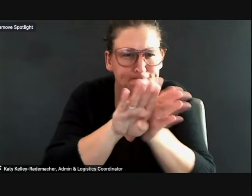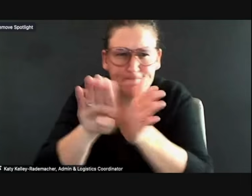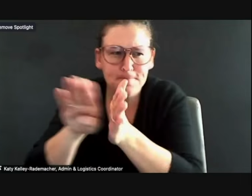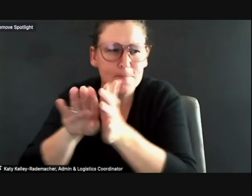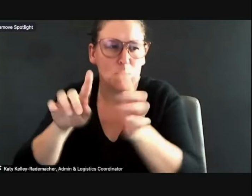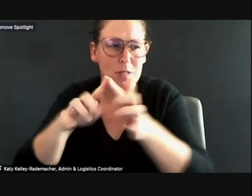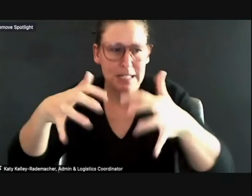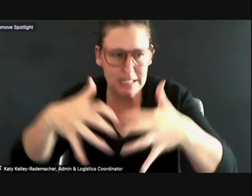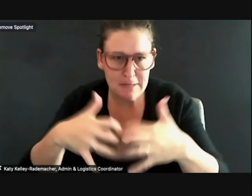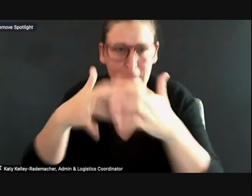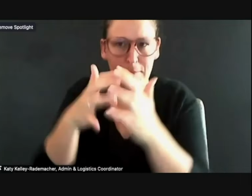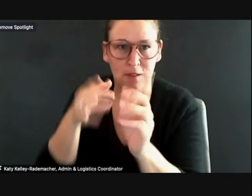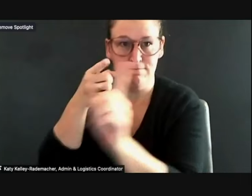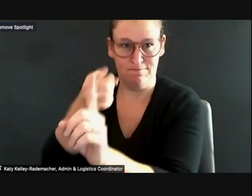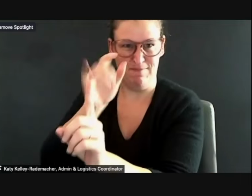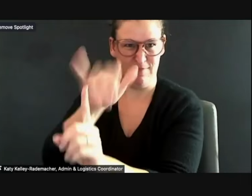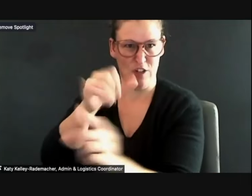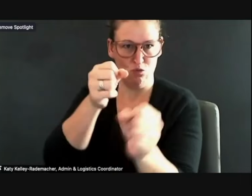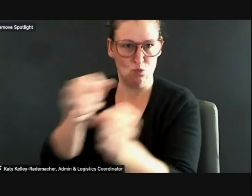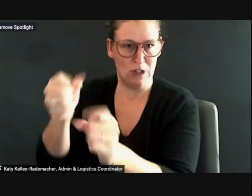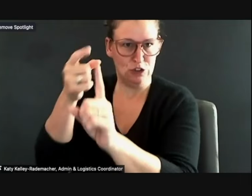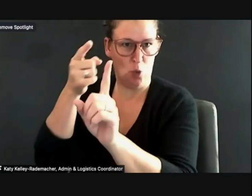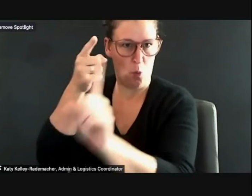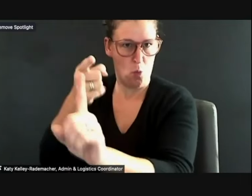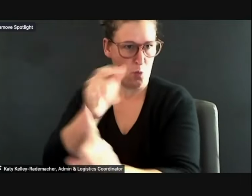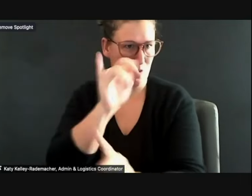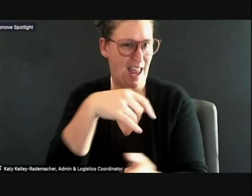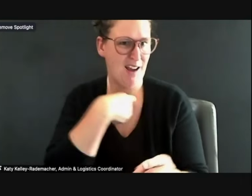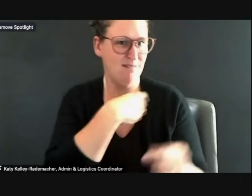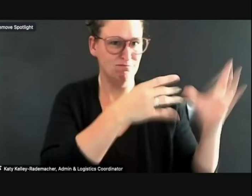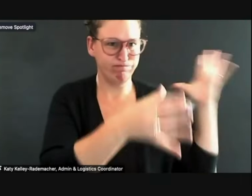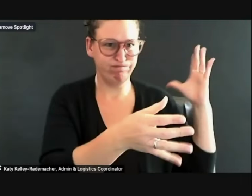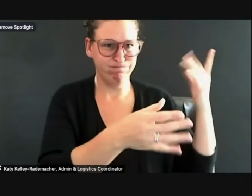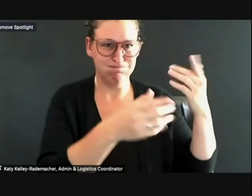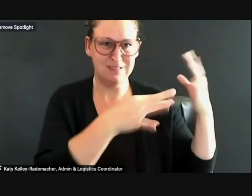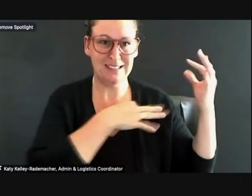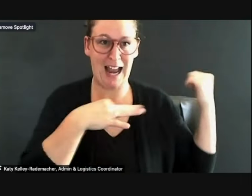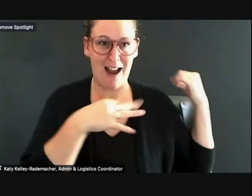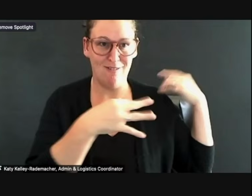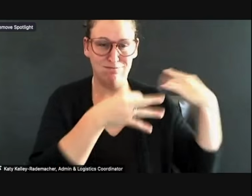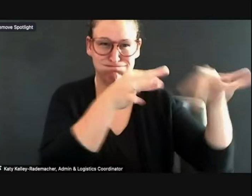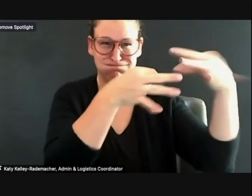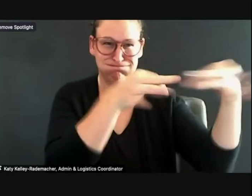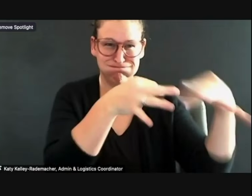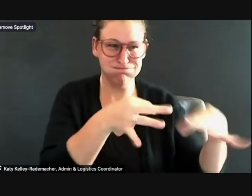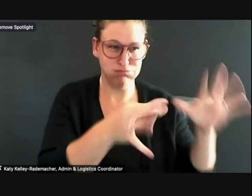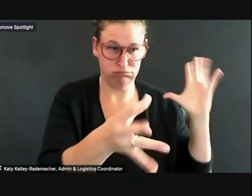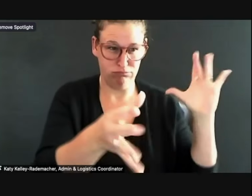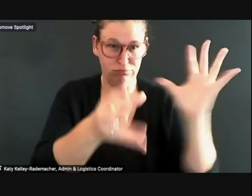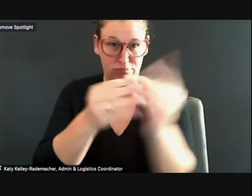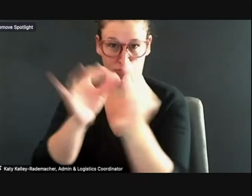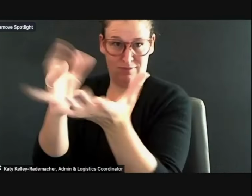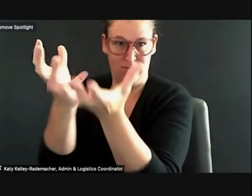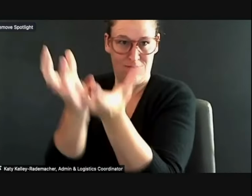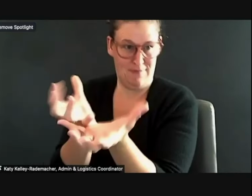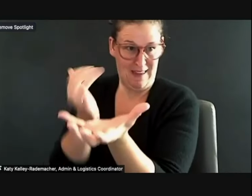draft strategic goals such as what the staff has explained so far.